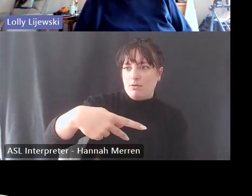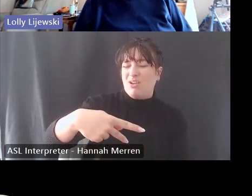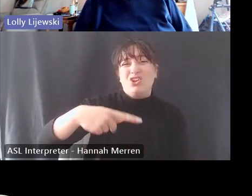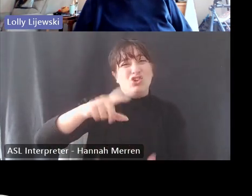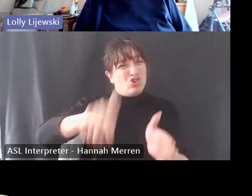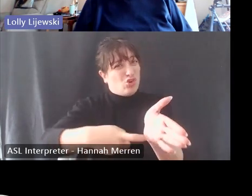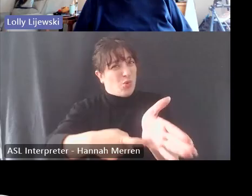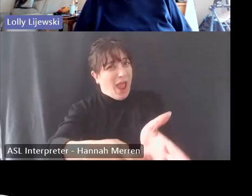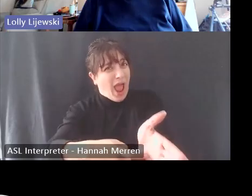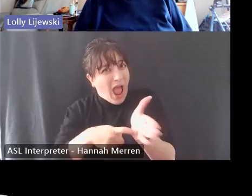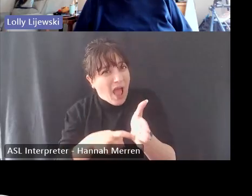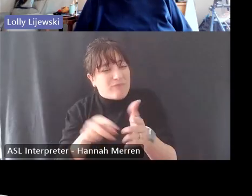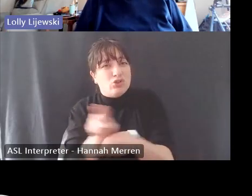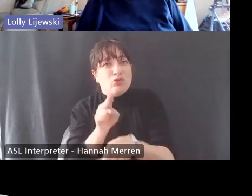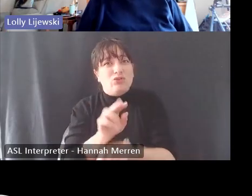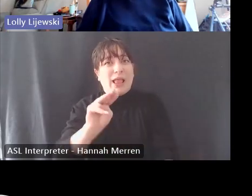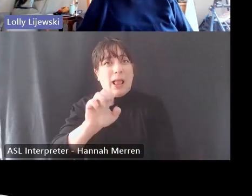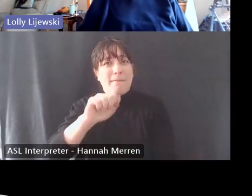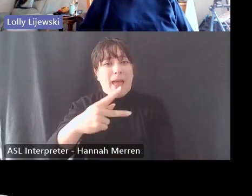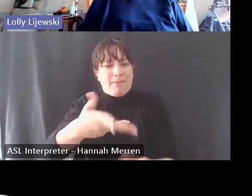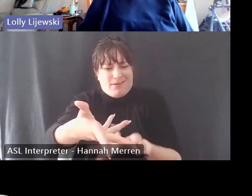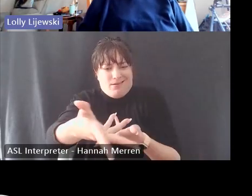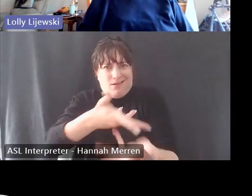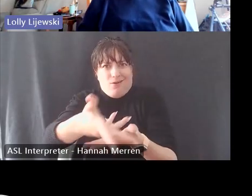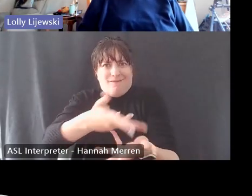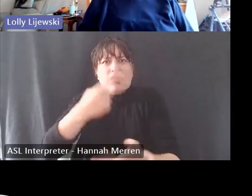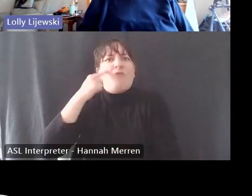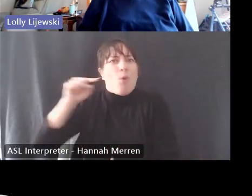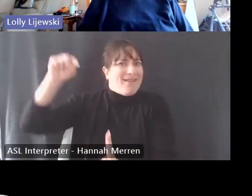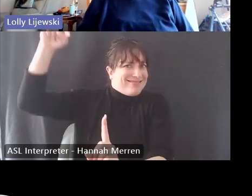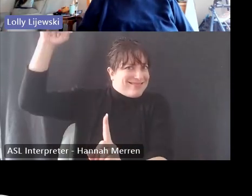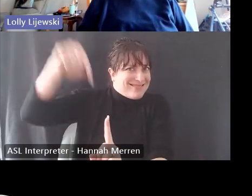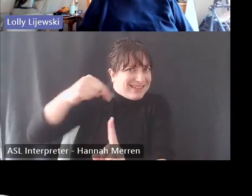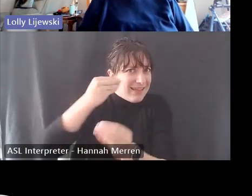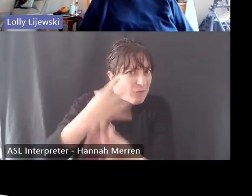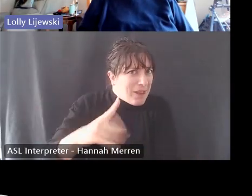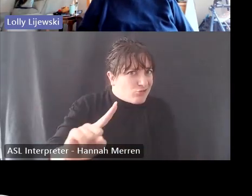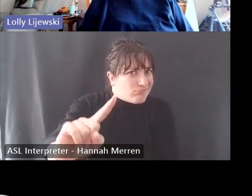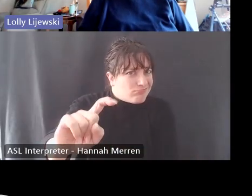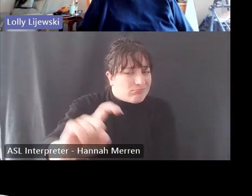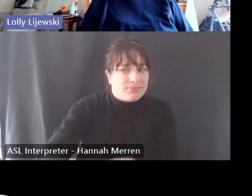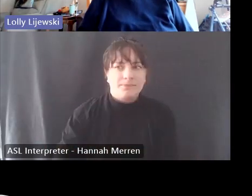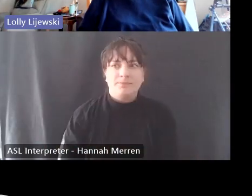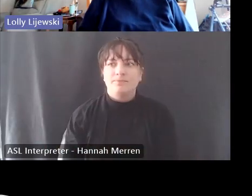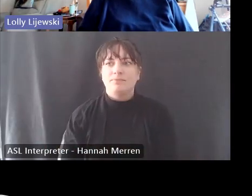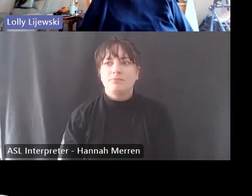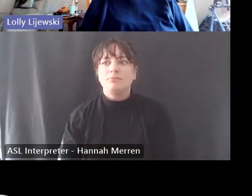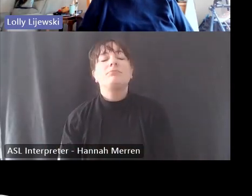to relay this information? That's a question I ask myself as well.